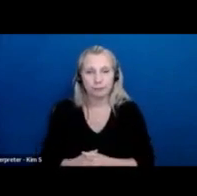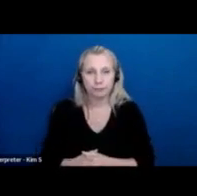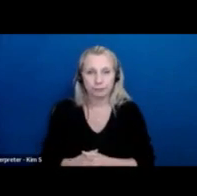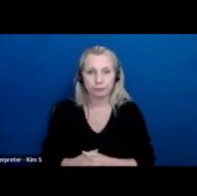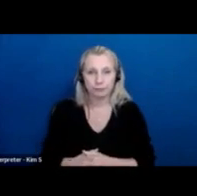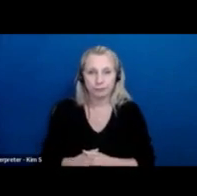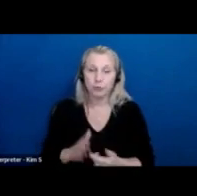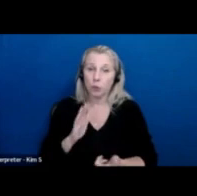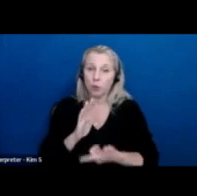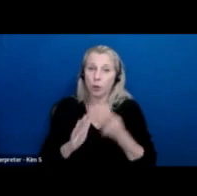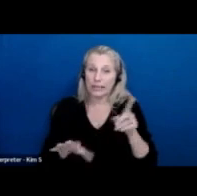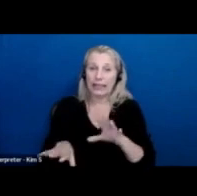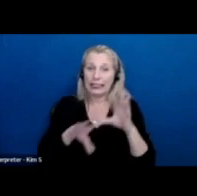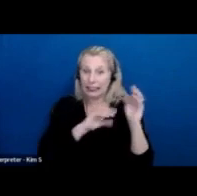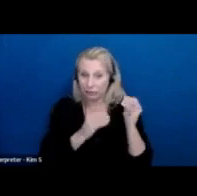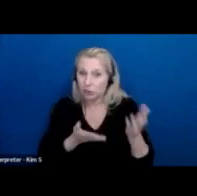baby leaves services throughout